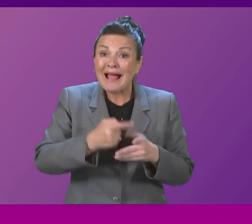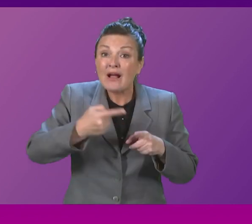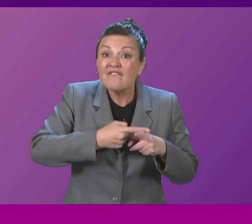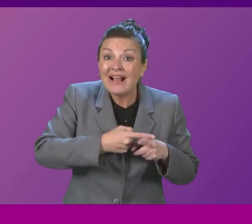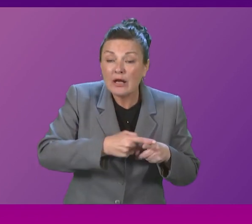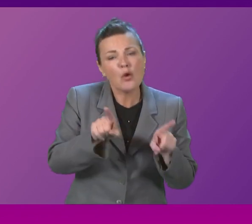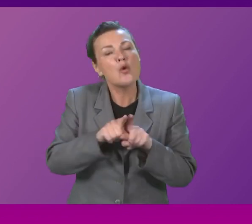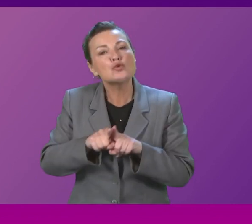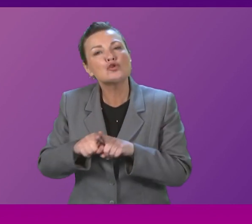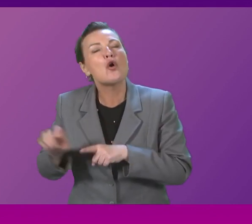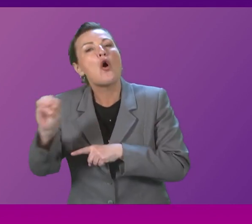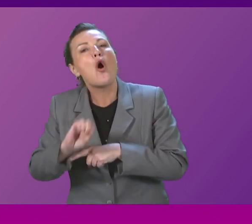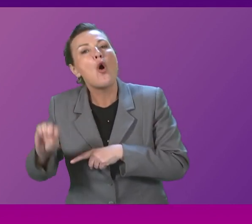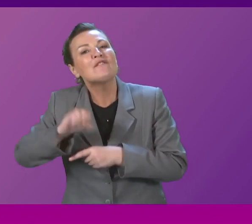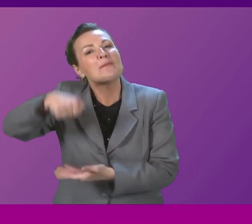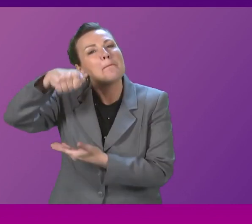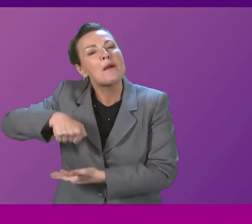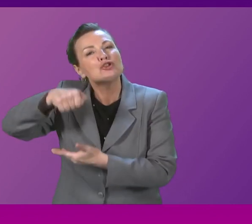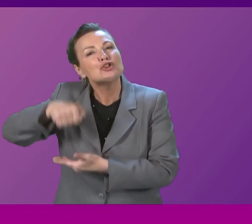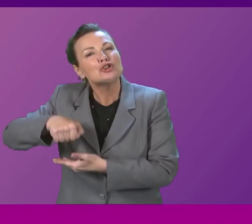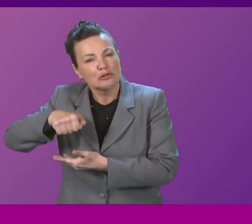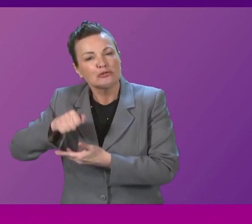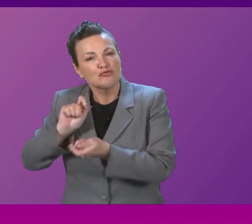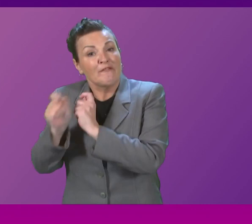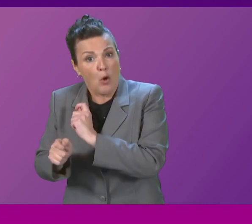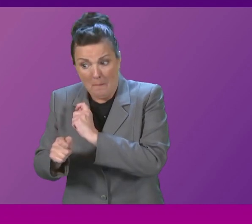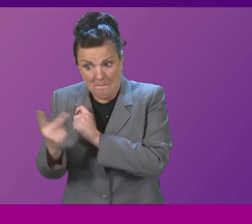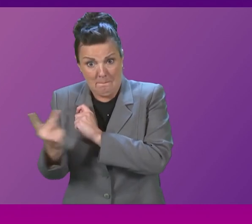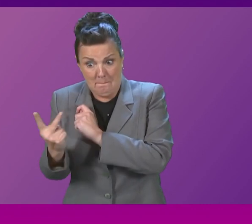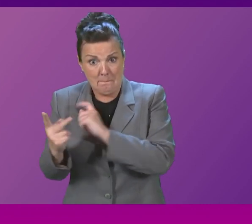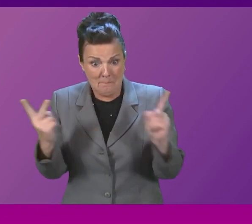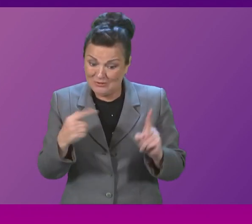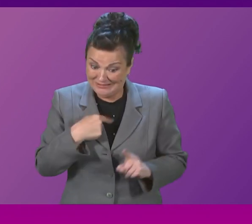confirmed today that the UK is currently in recession.